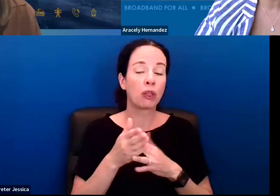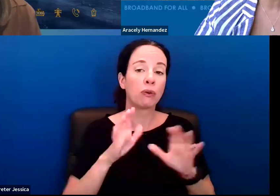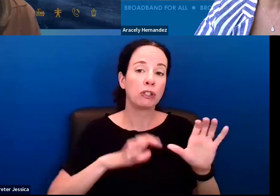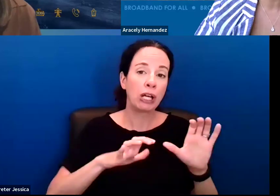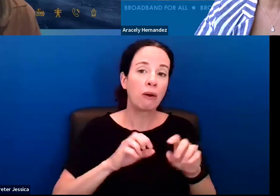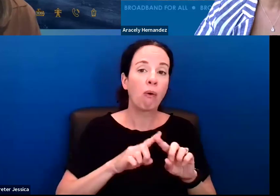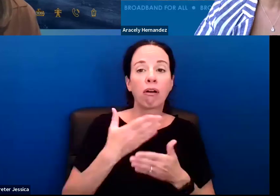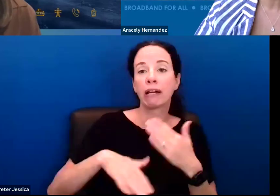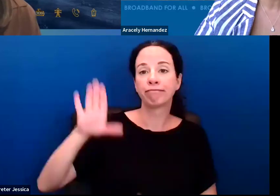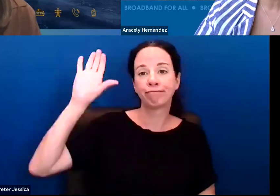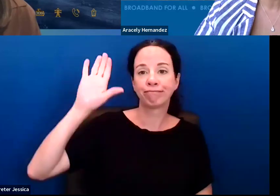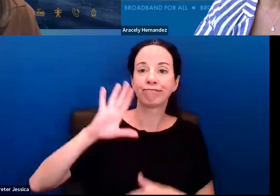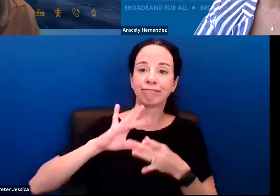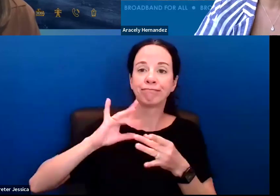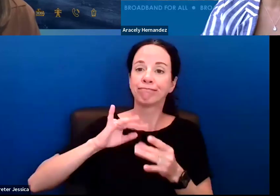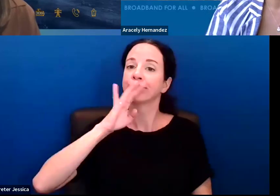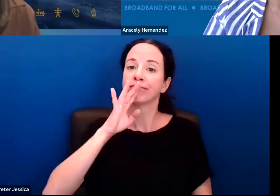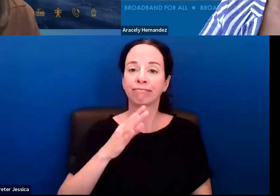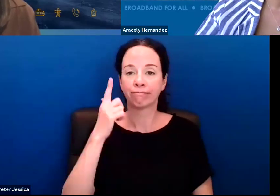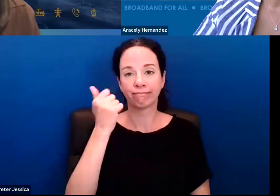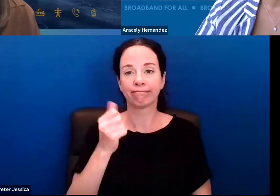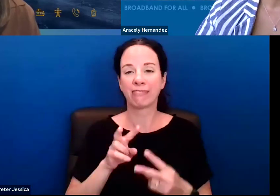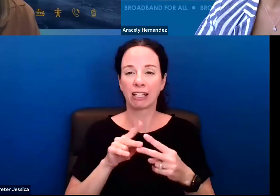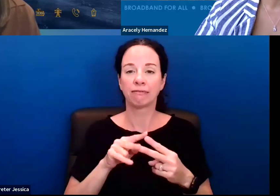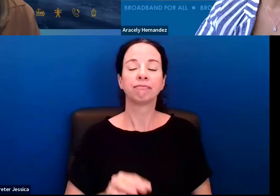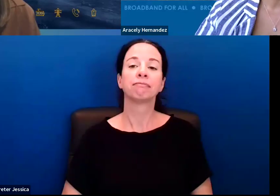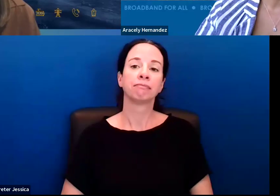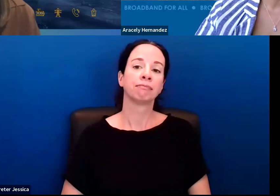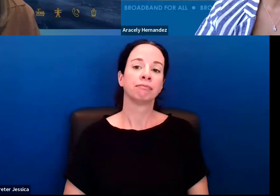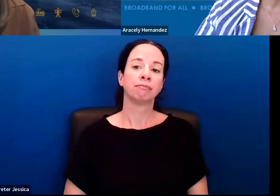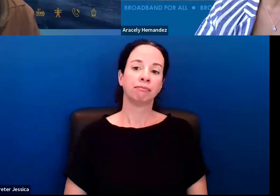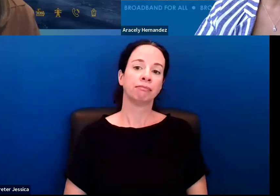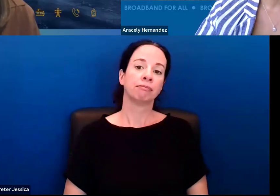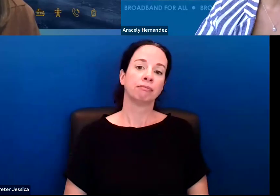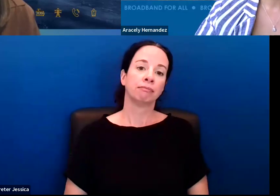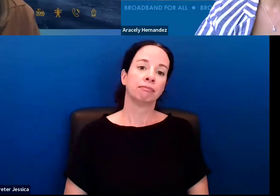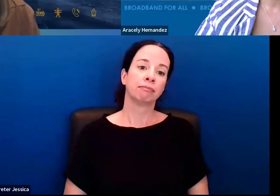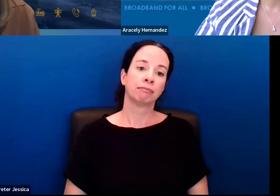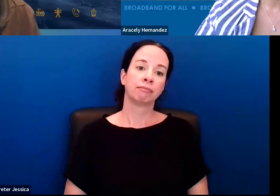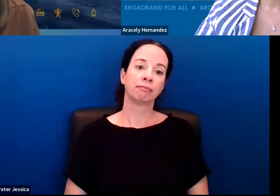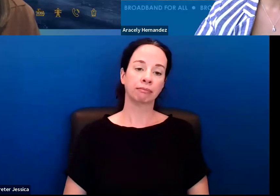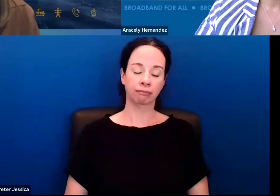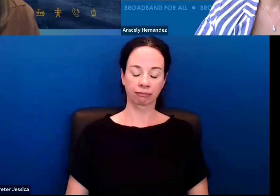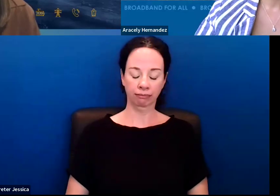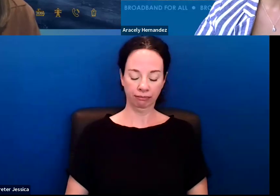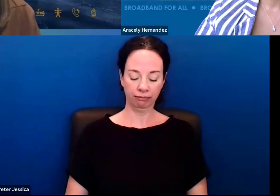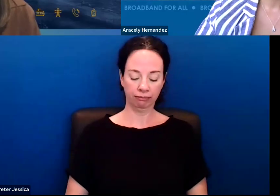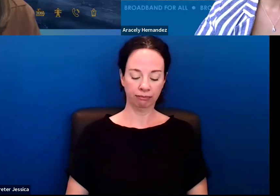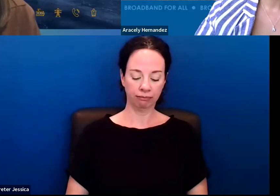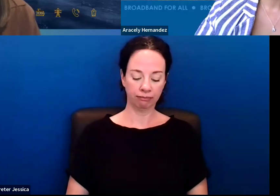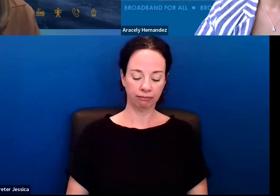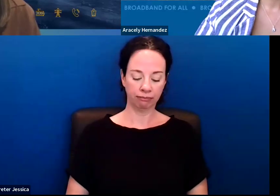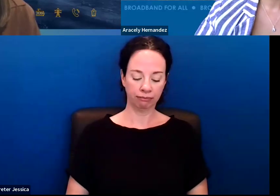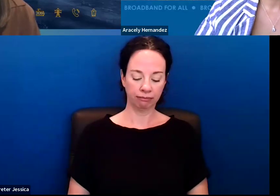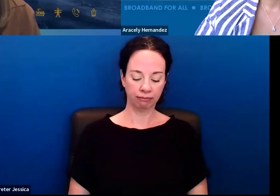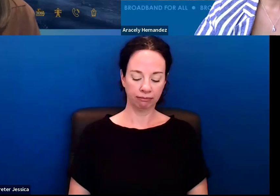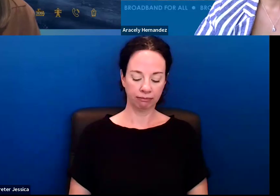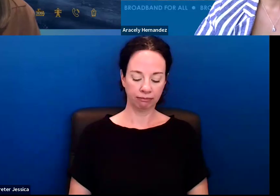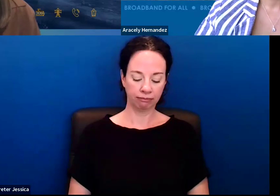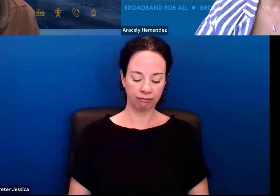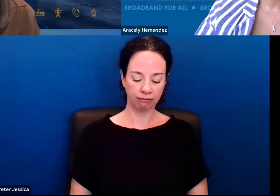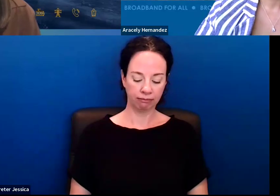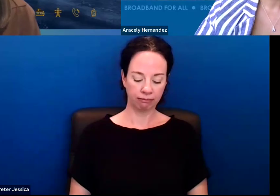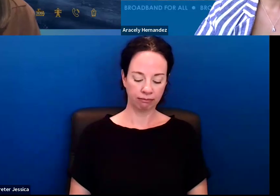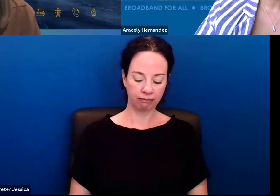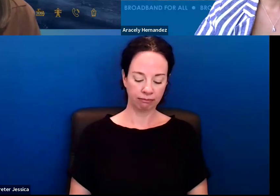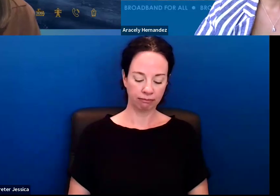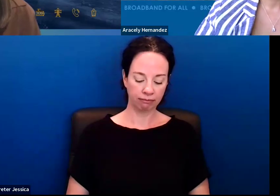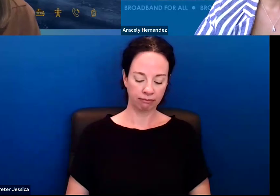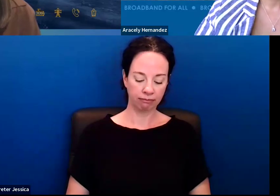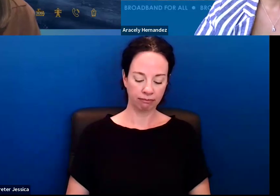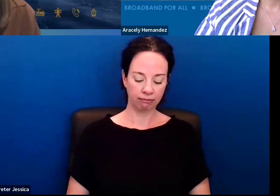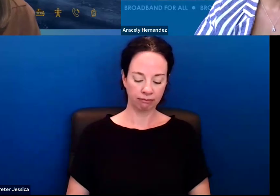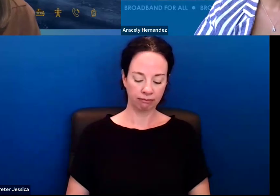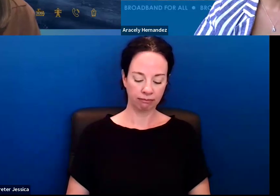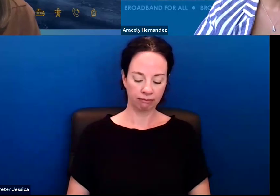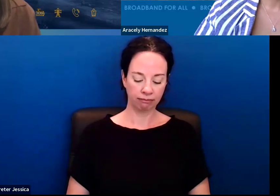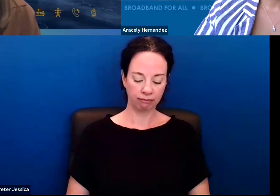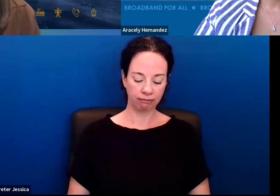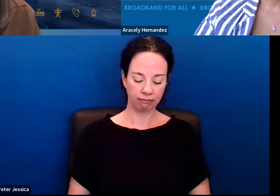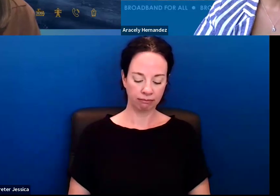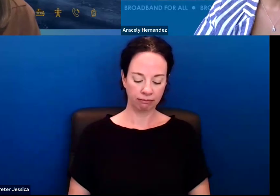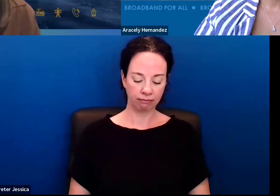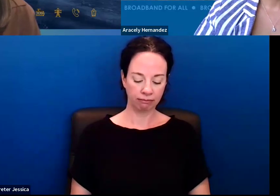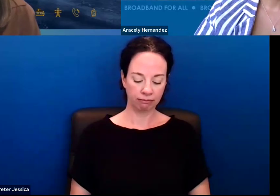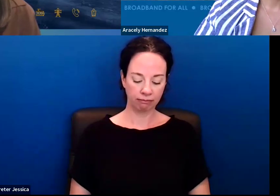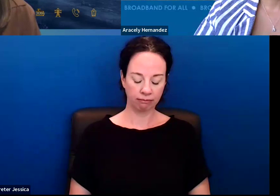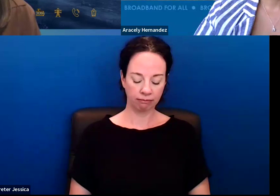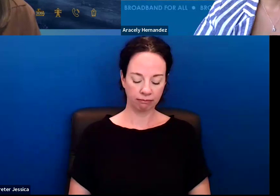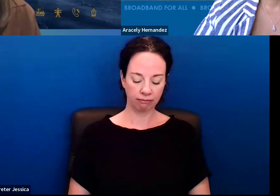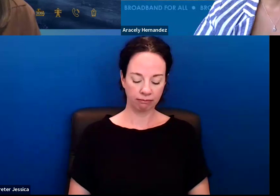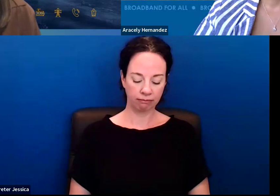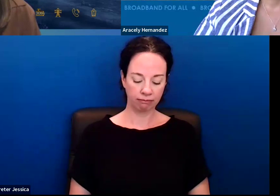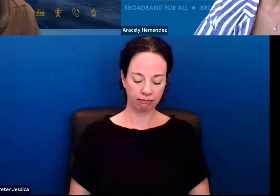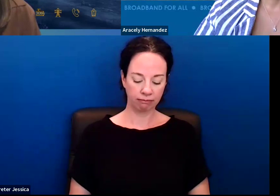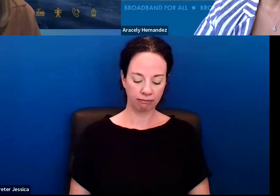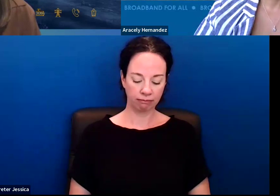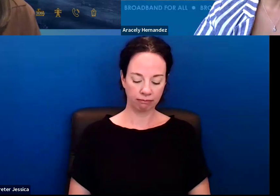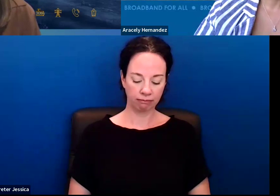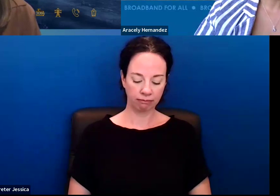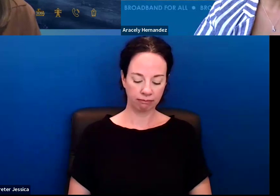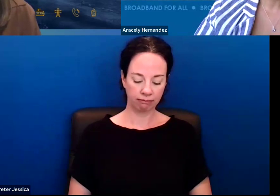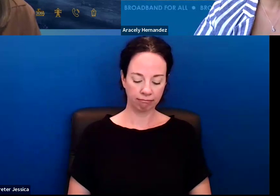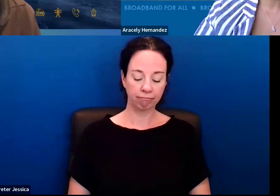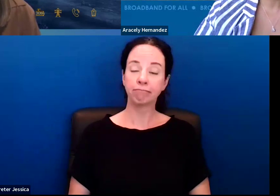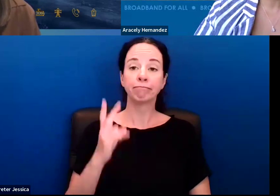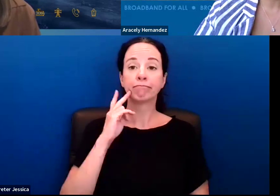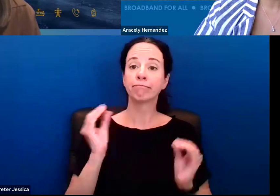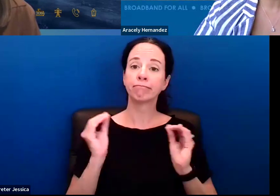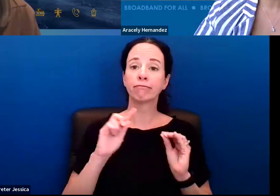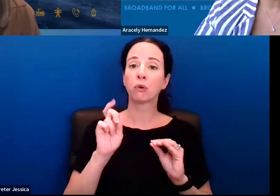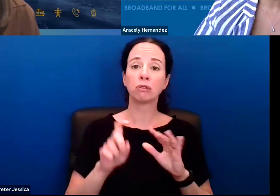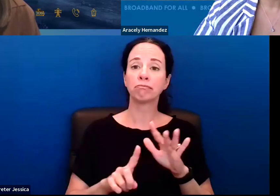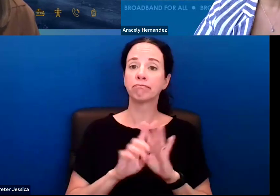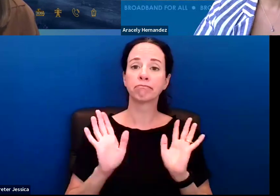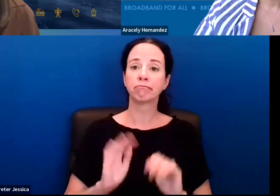and feel free to ask a question. We don't see any questions coming in just yet.